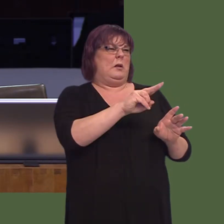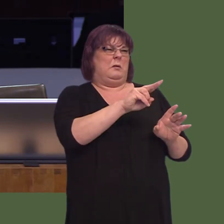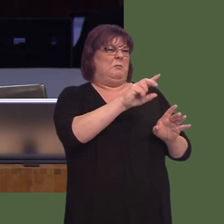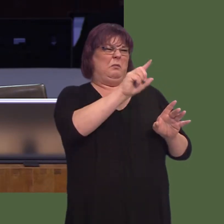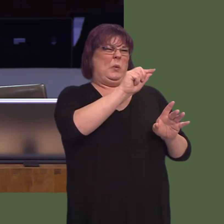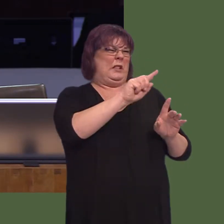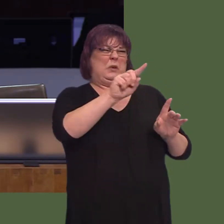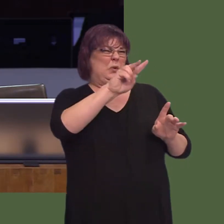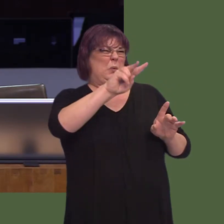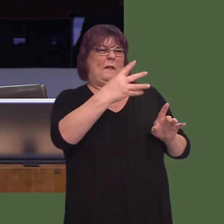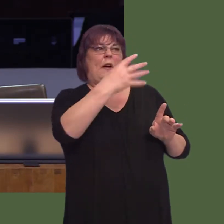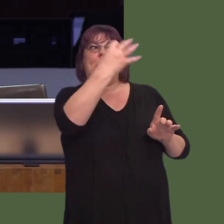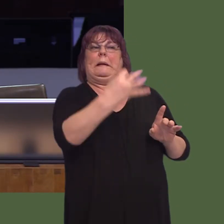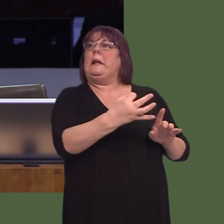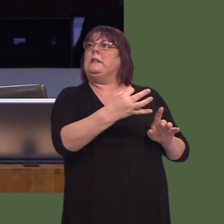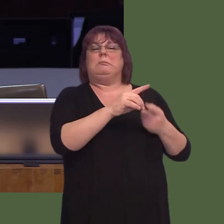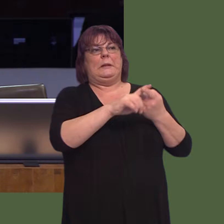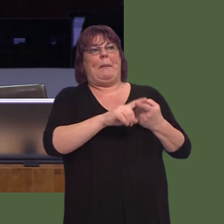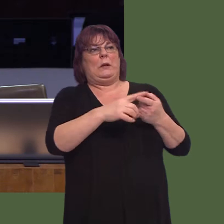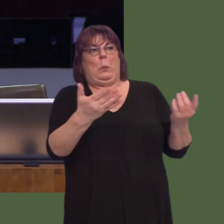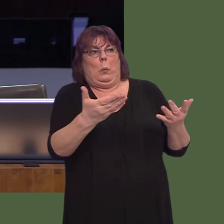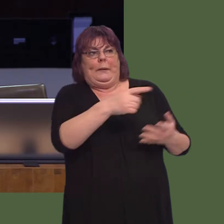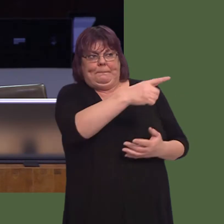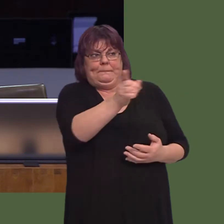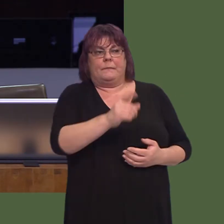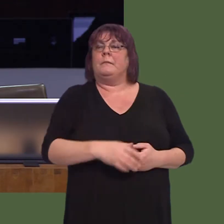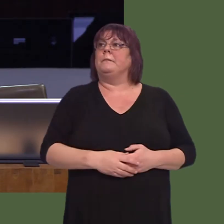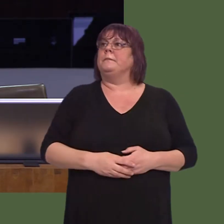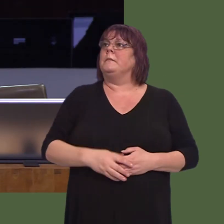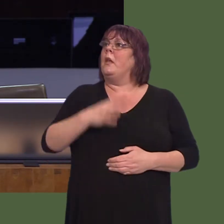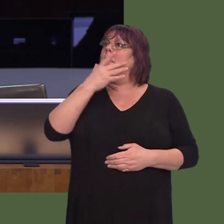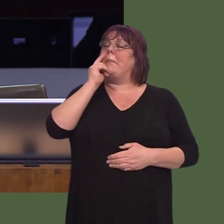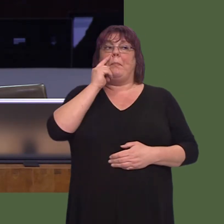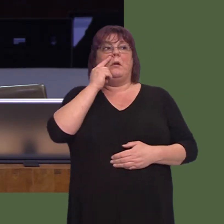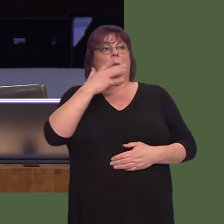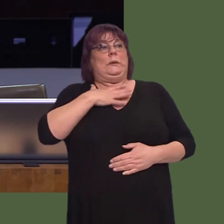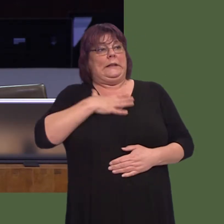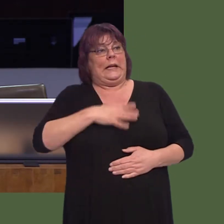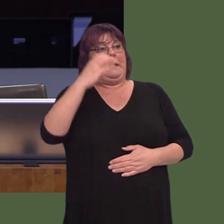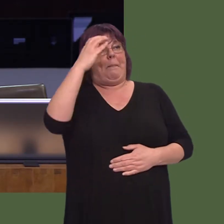to 25 per cent depending on the health boardóbut the occupancy rate of those beds has barely